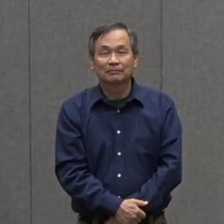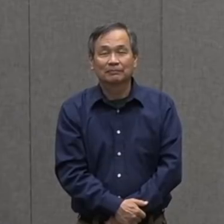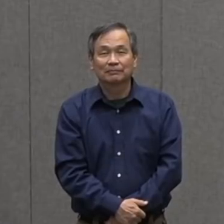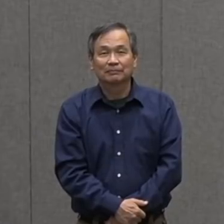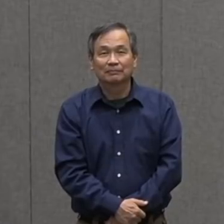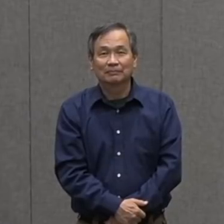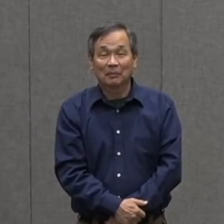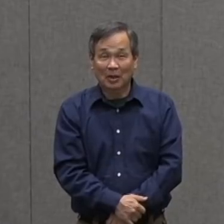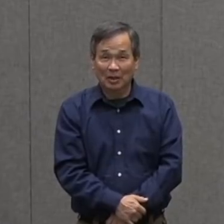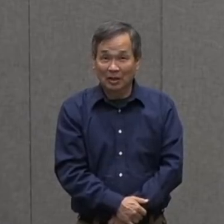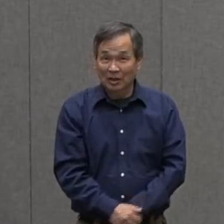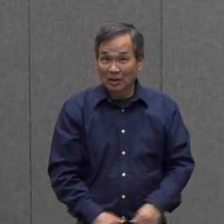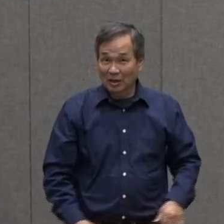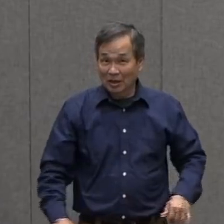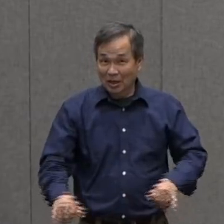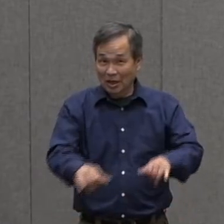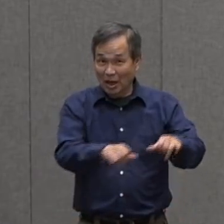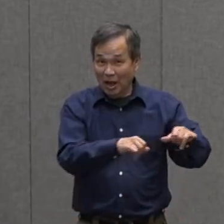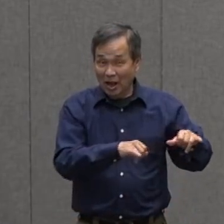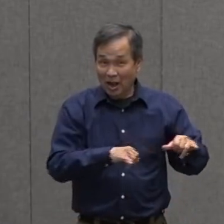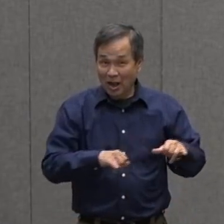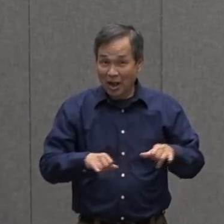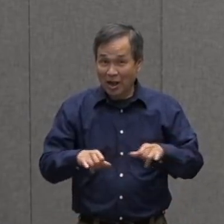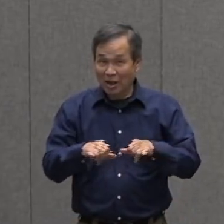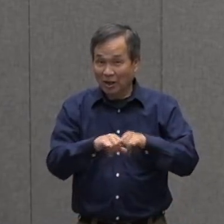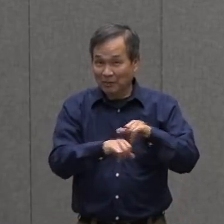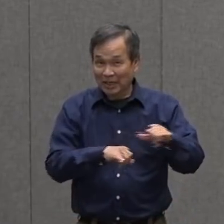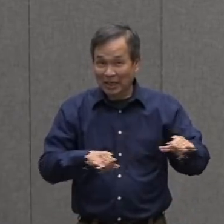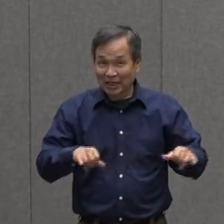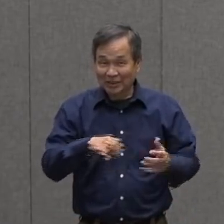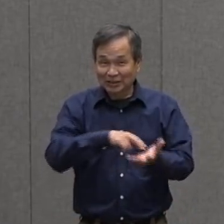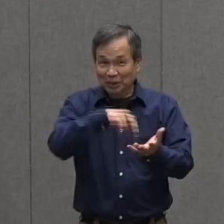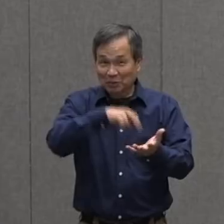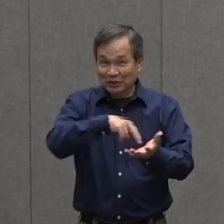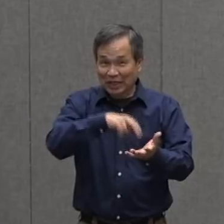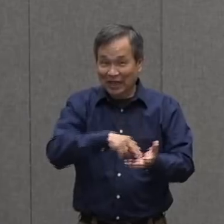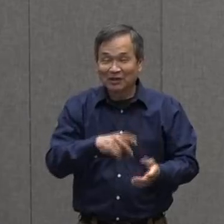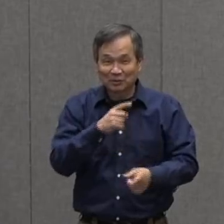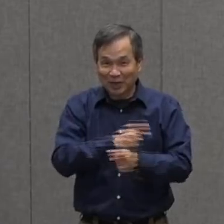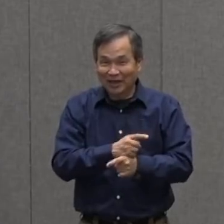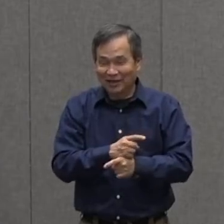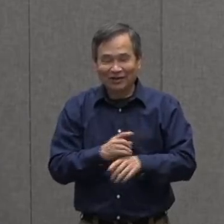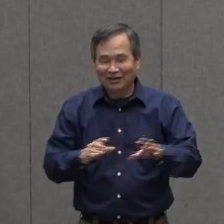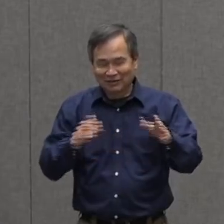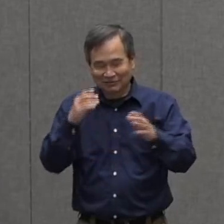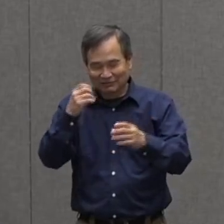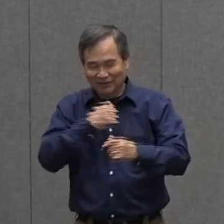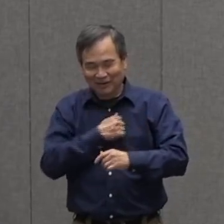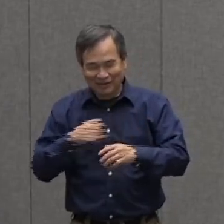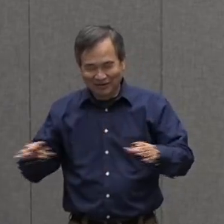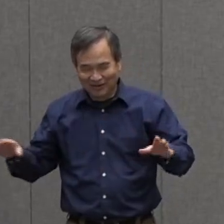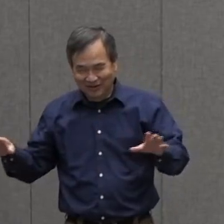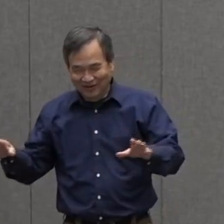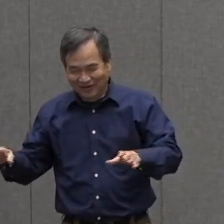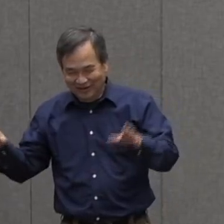Is that a common? You did your arm circles? Great job, oh I'm sorry that's jumping jacks, right? Remember, common we're doing jumping jacks.